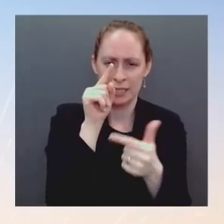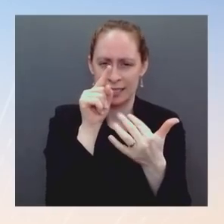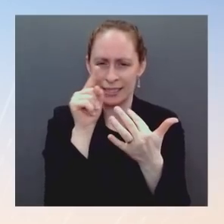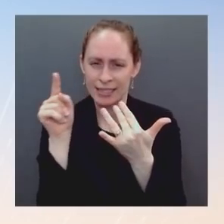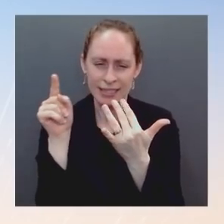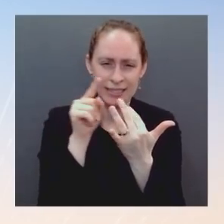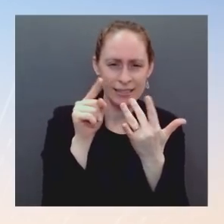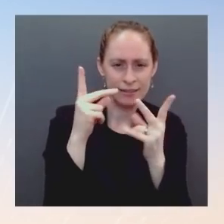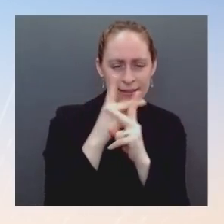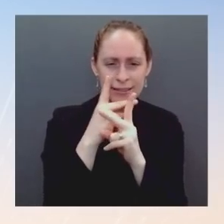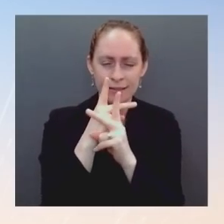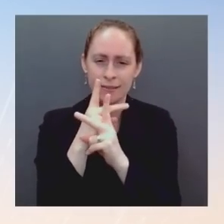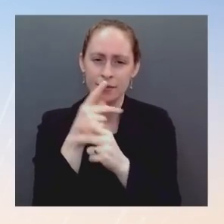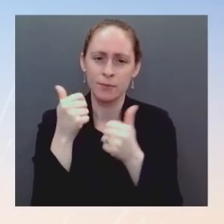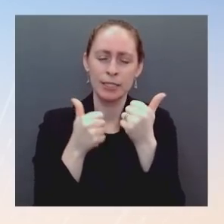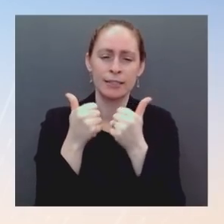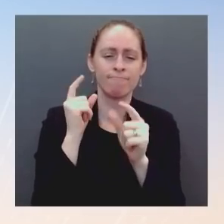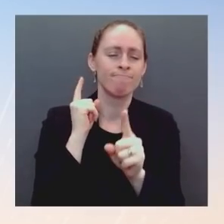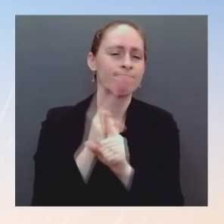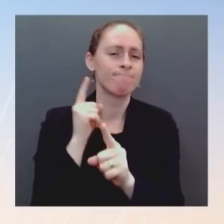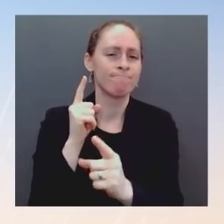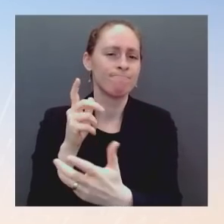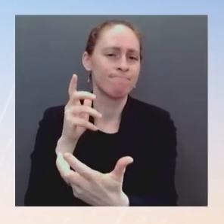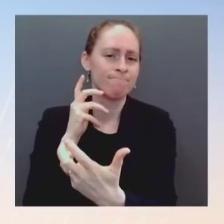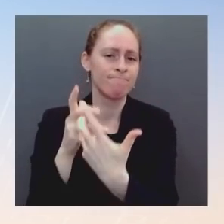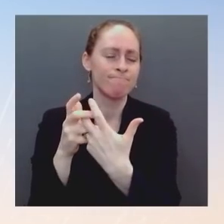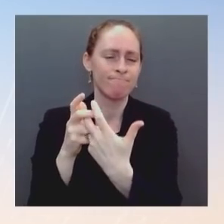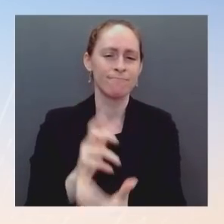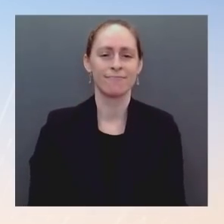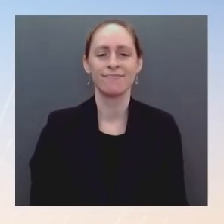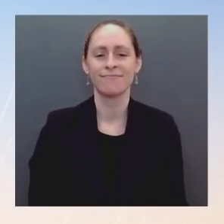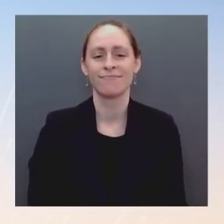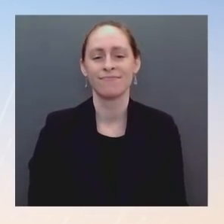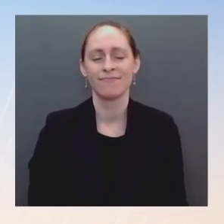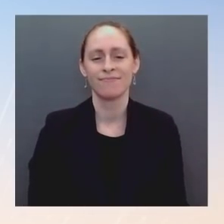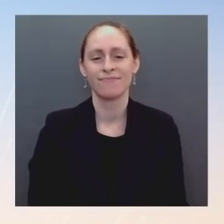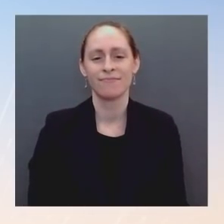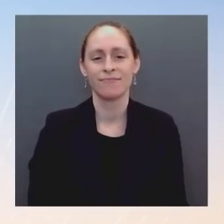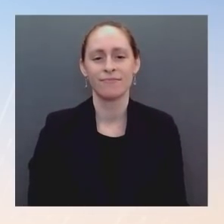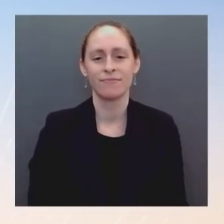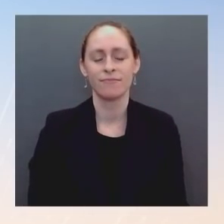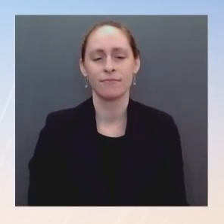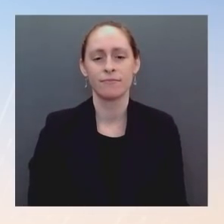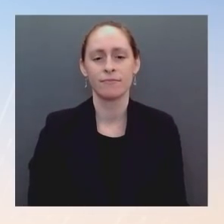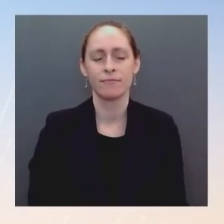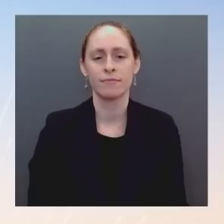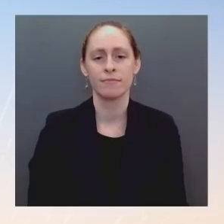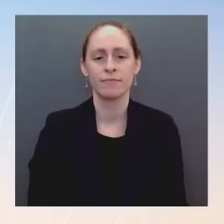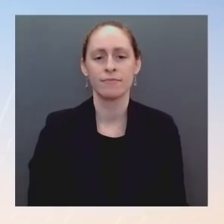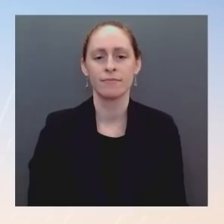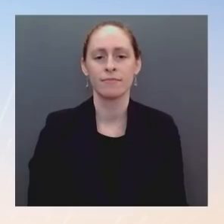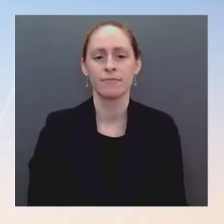to preserve the details of the process. And his intention is to, as you know,